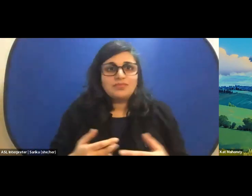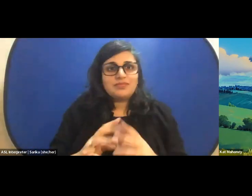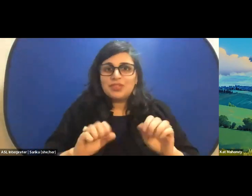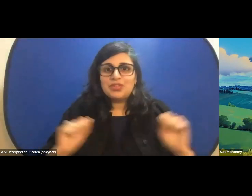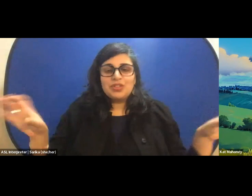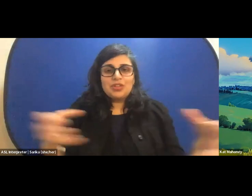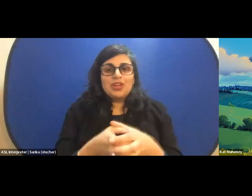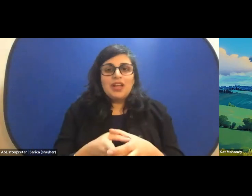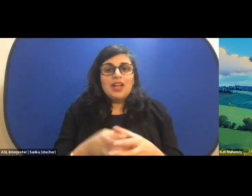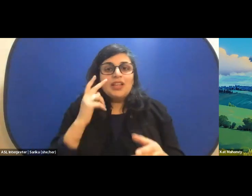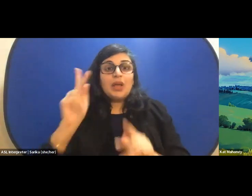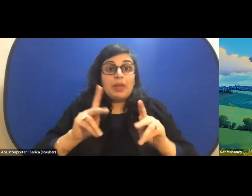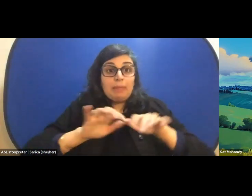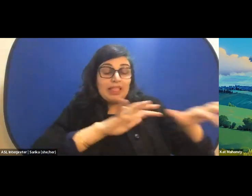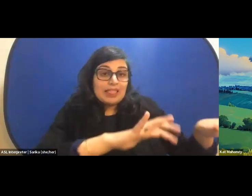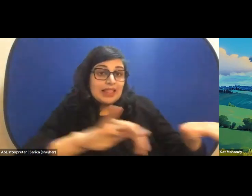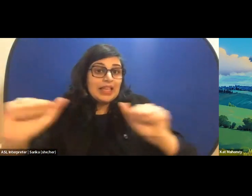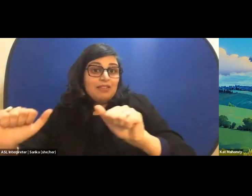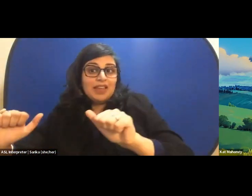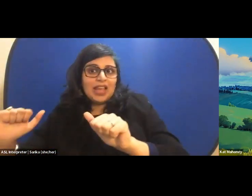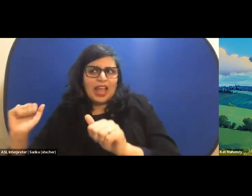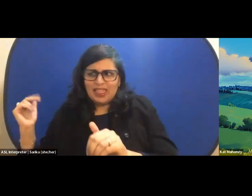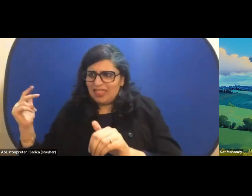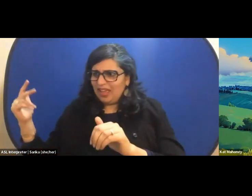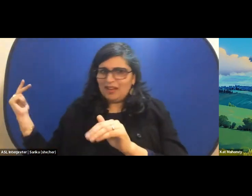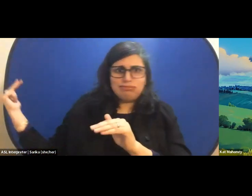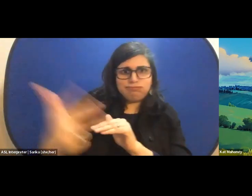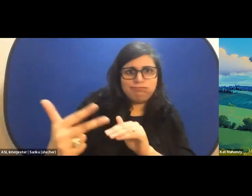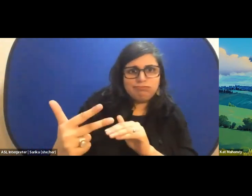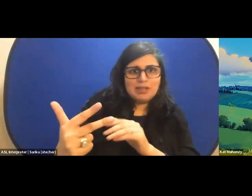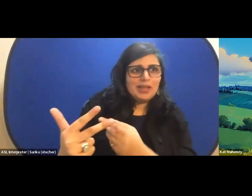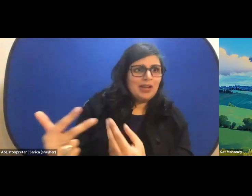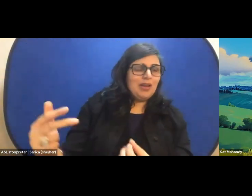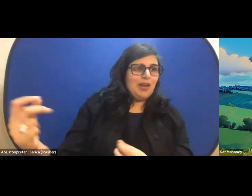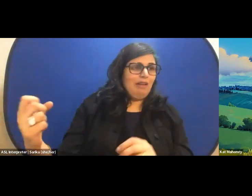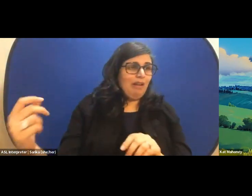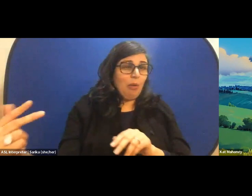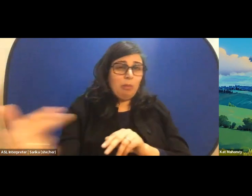out and shoot behind the chain link fence into the crowd. I saw people leaving and